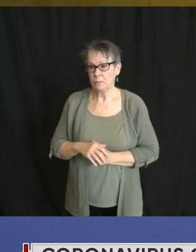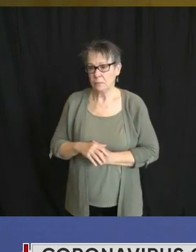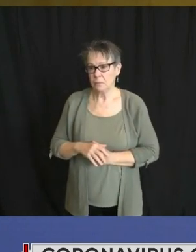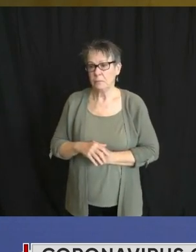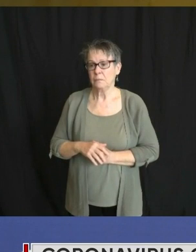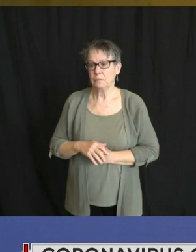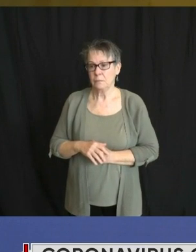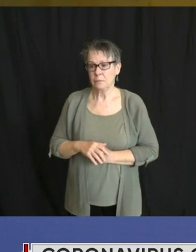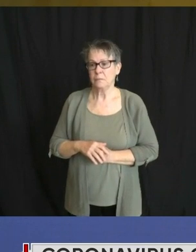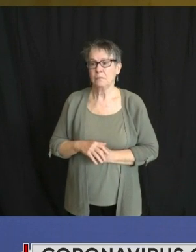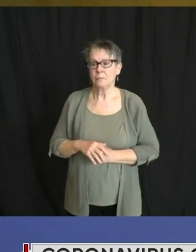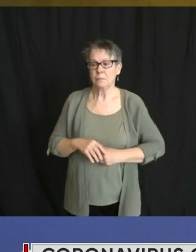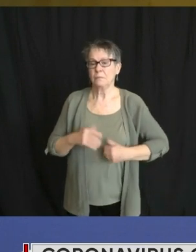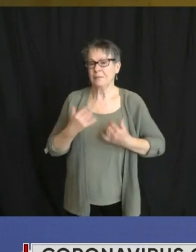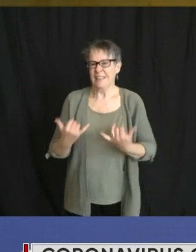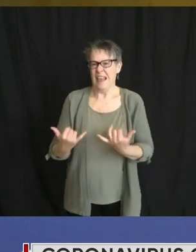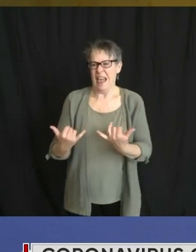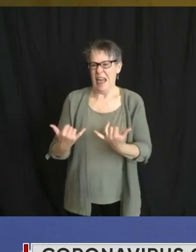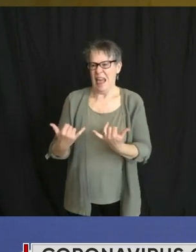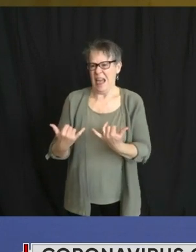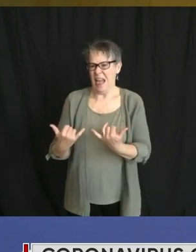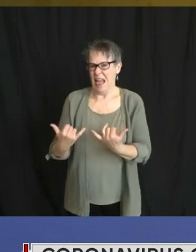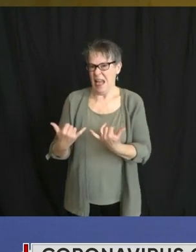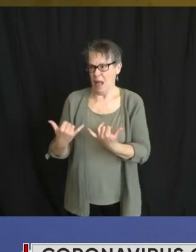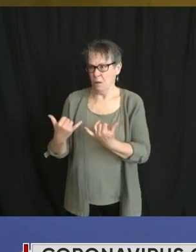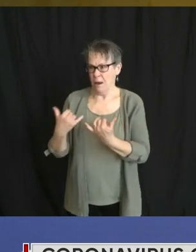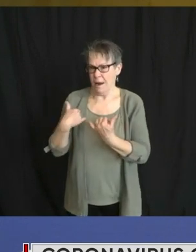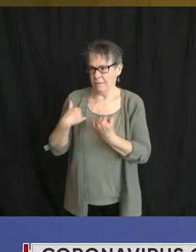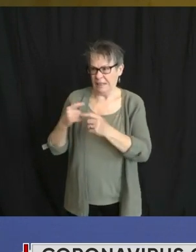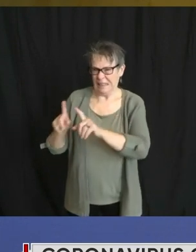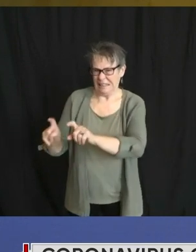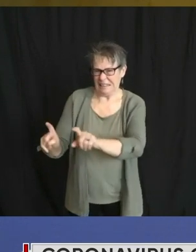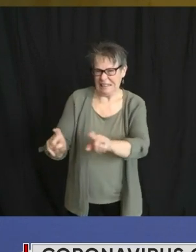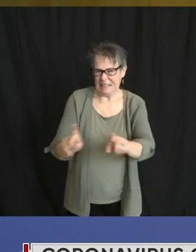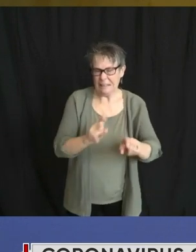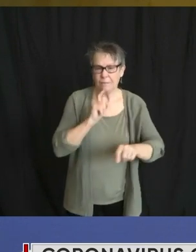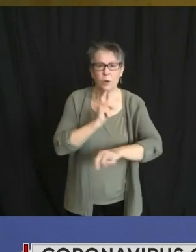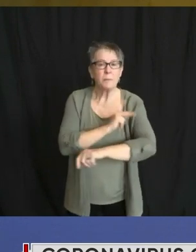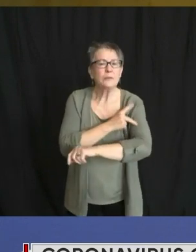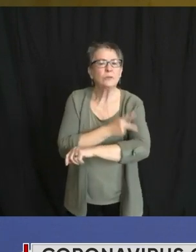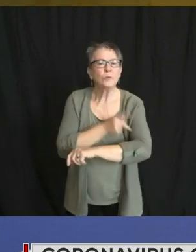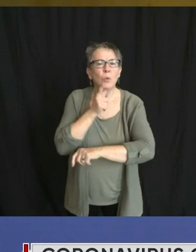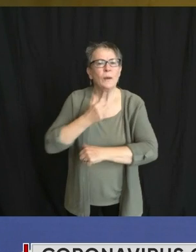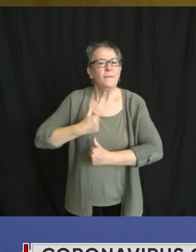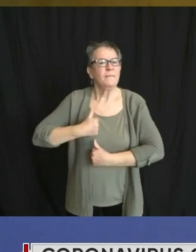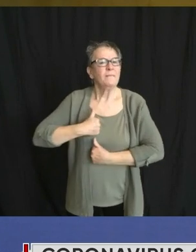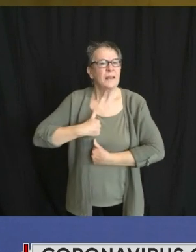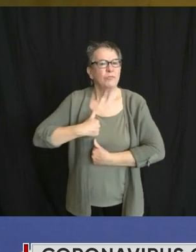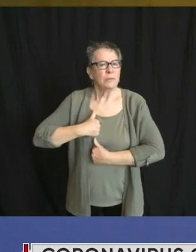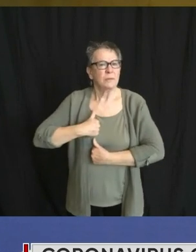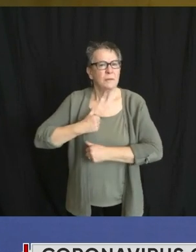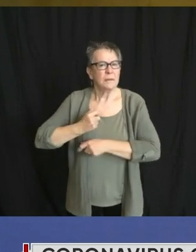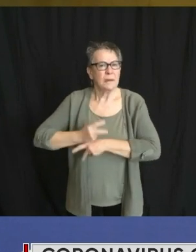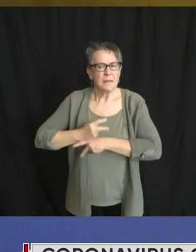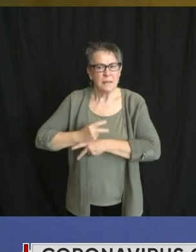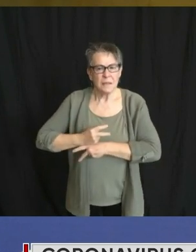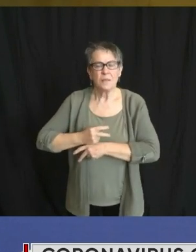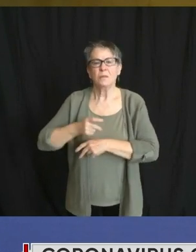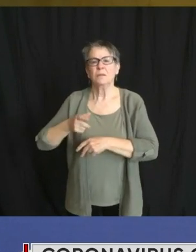AND STAFF TAKING PLACE AND